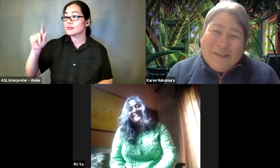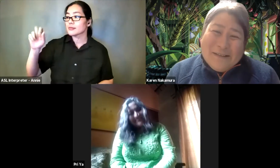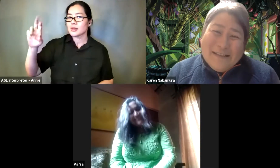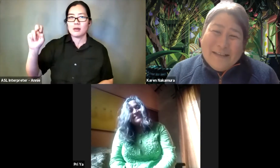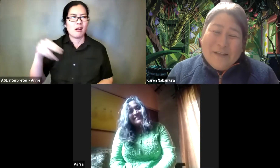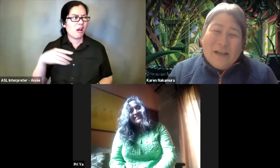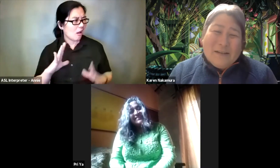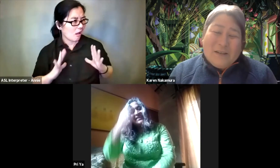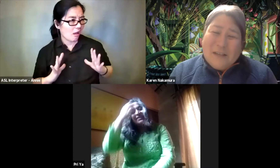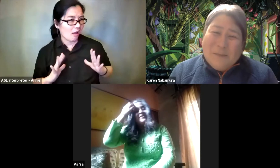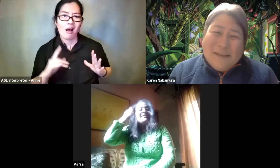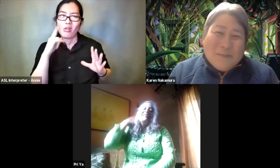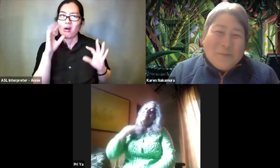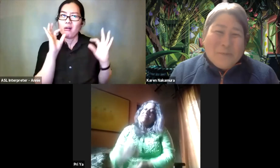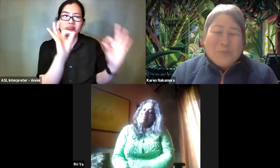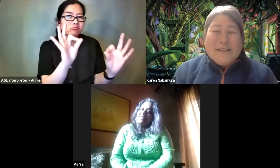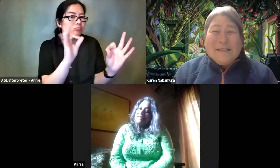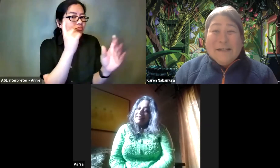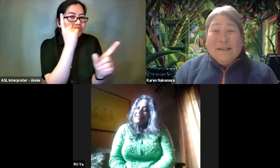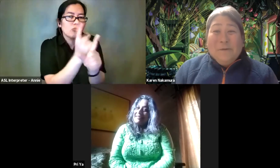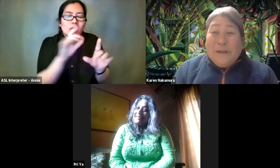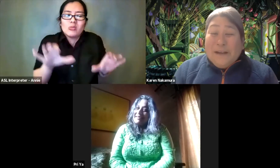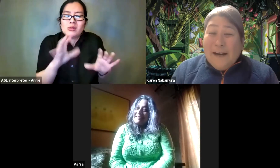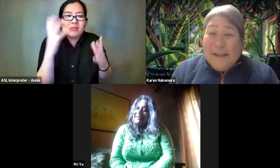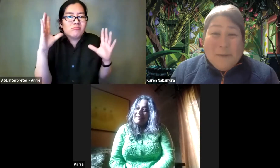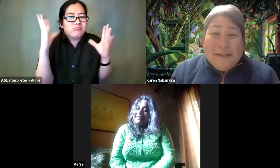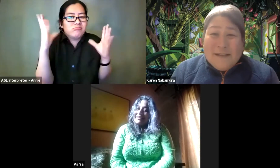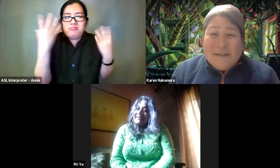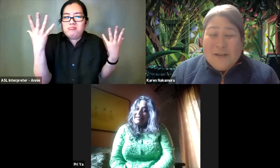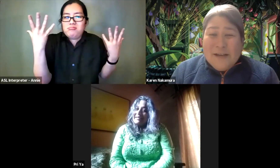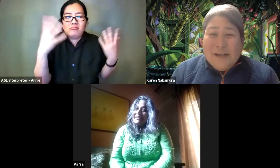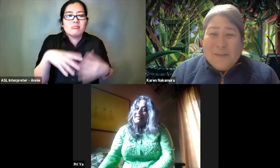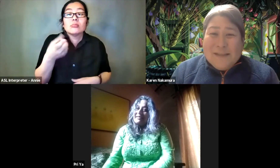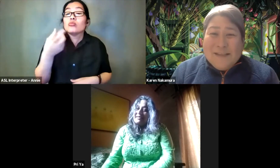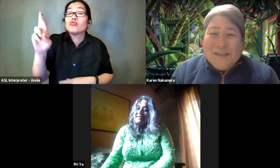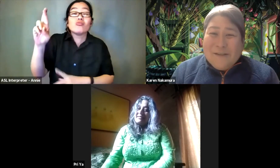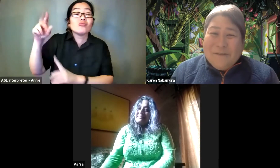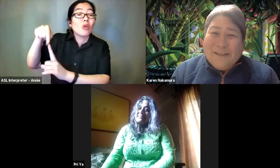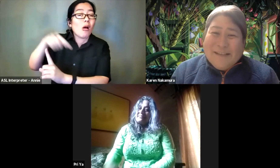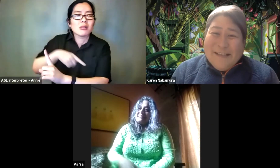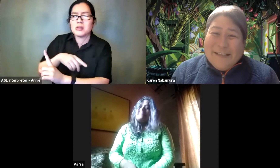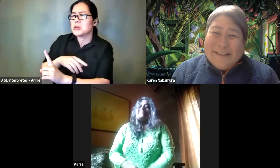Karen Nakamura: You know, Dr.Ahmad is presented very kindly but he's also not in opposition to the village healer.